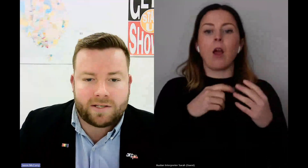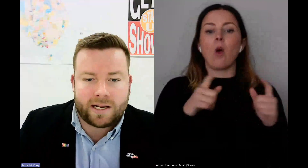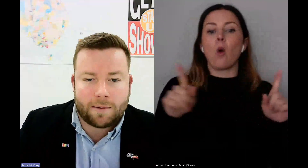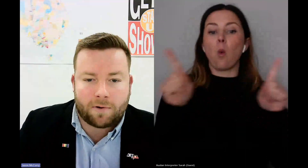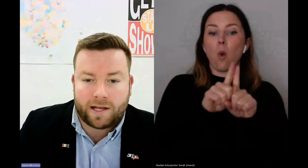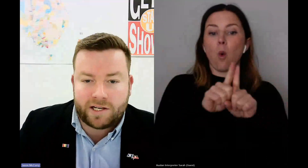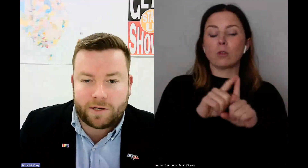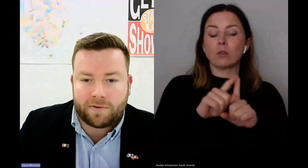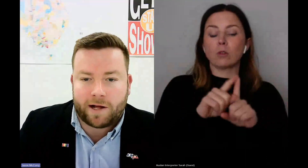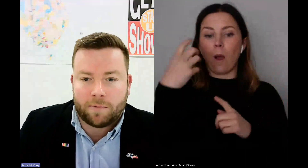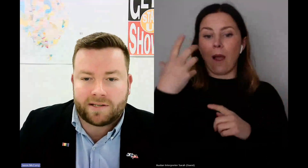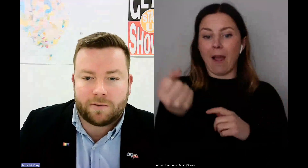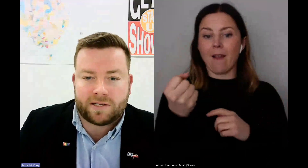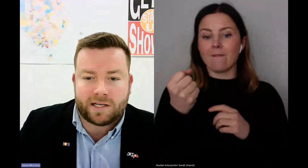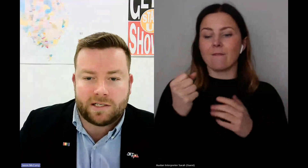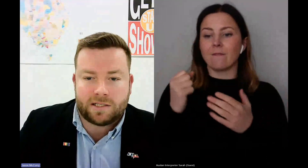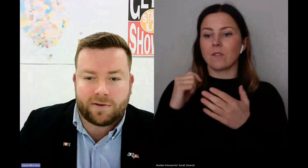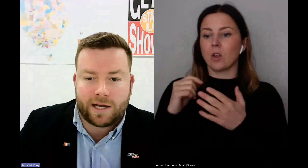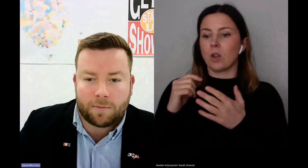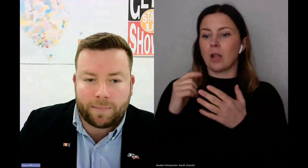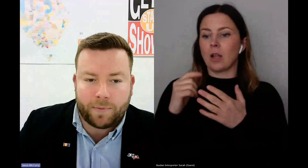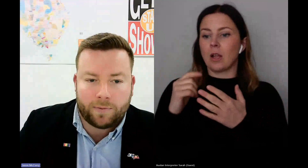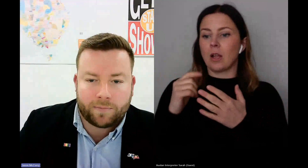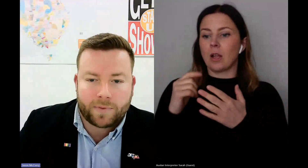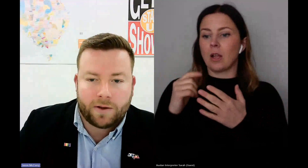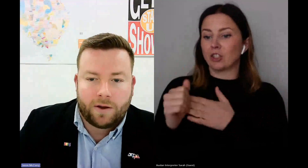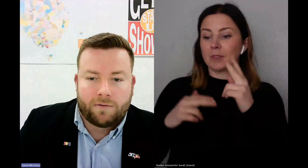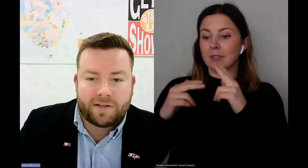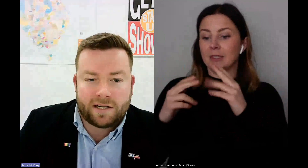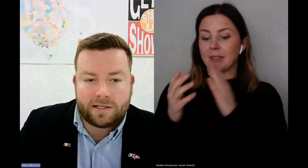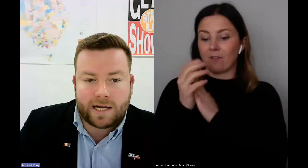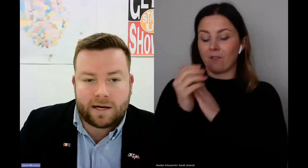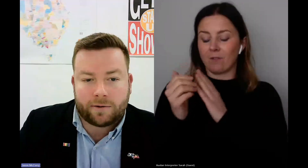hosting a number of leadership development skills sessions for young people, facilitated